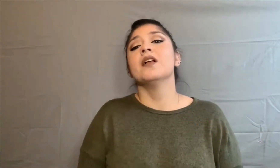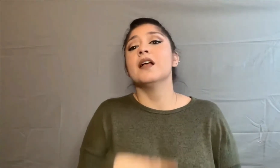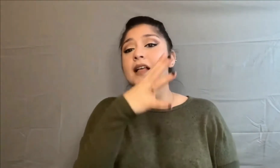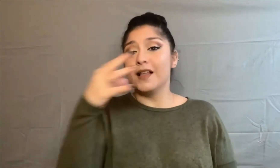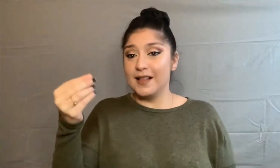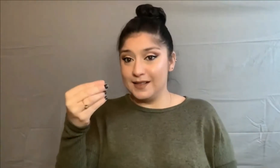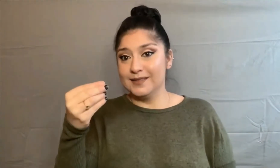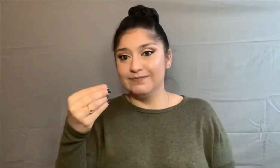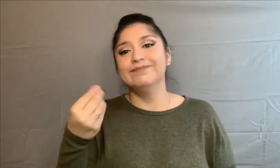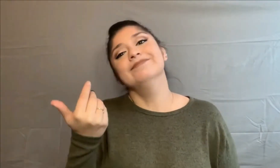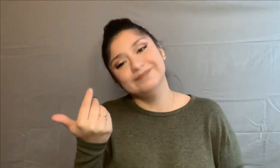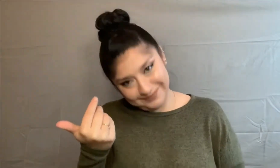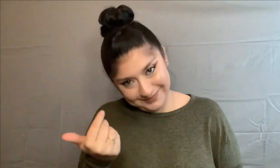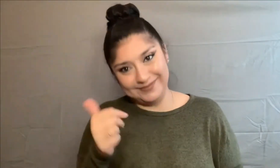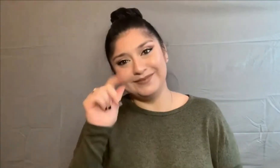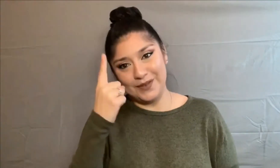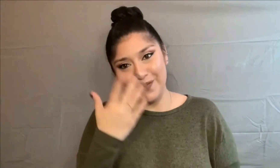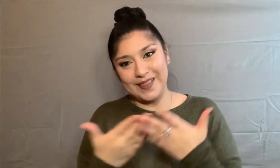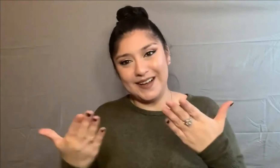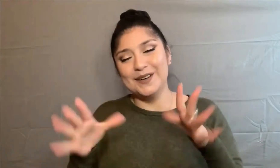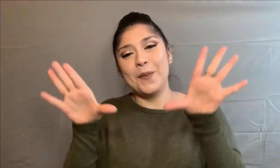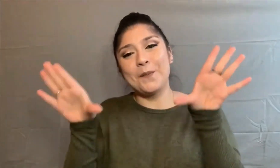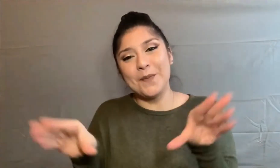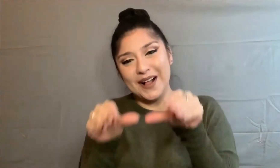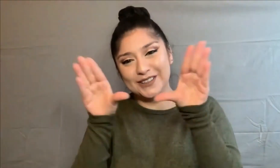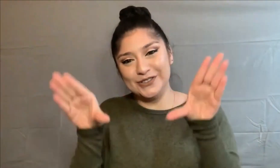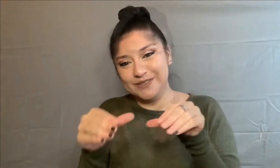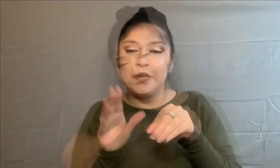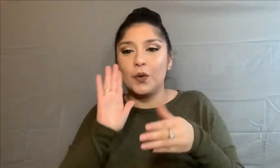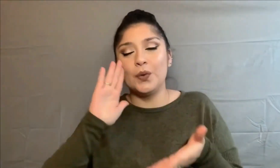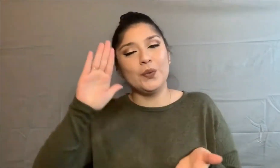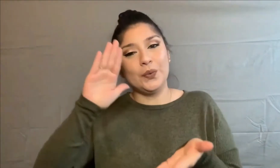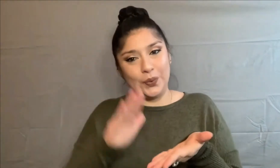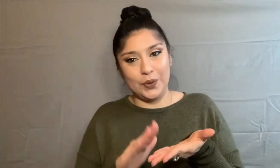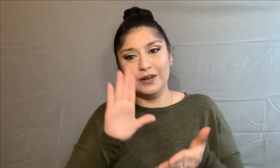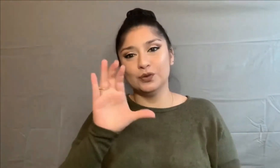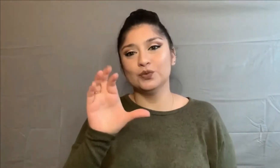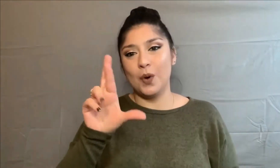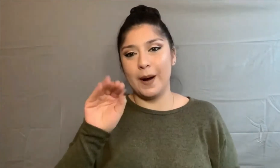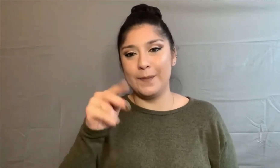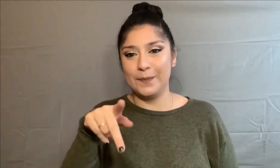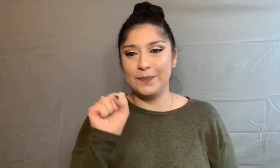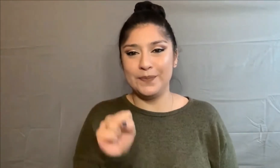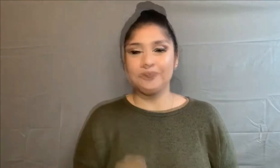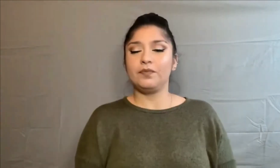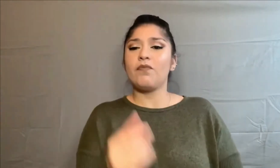or a ice massage also may help reduce cramps.